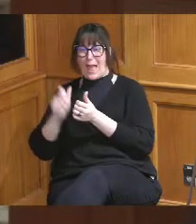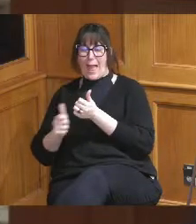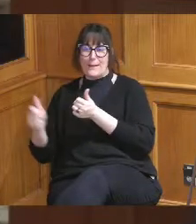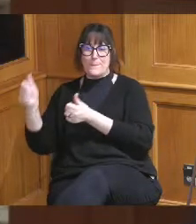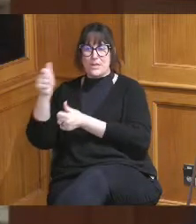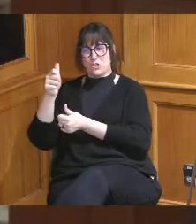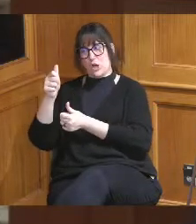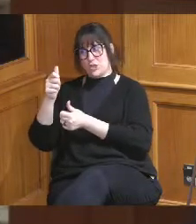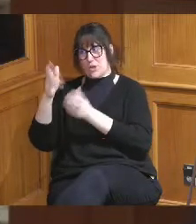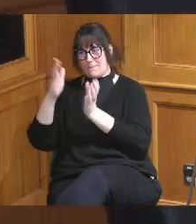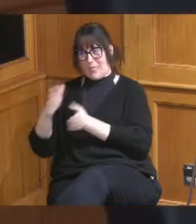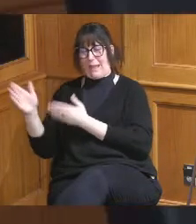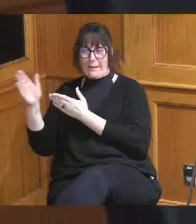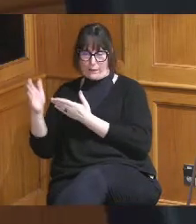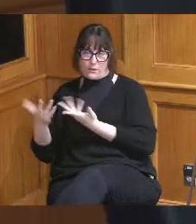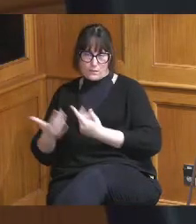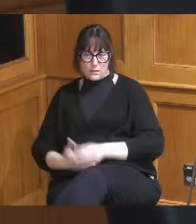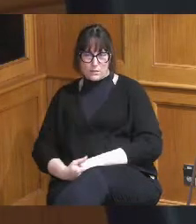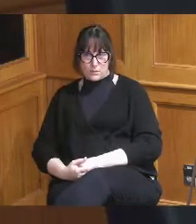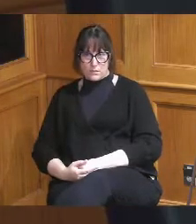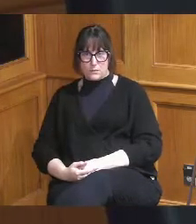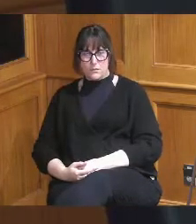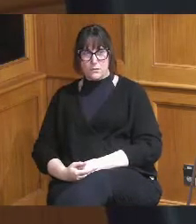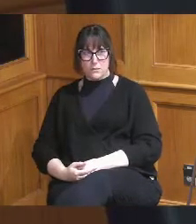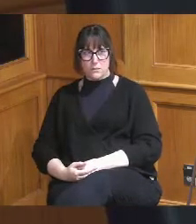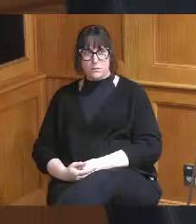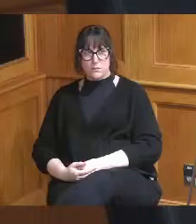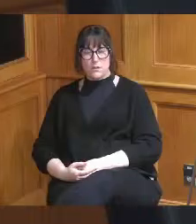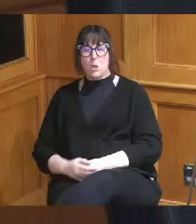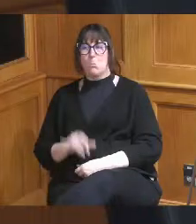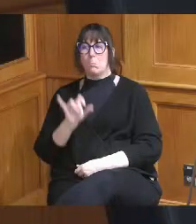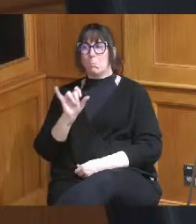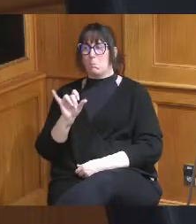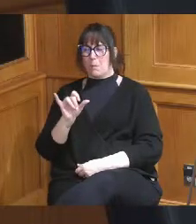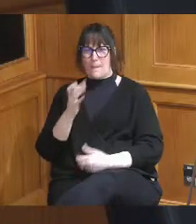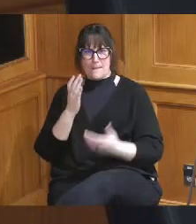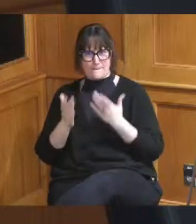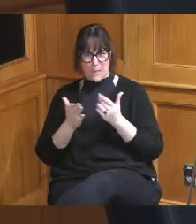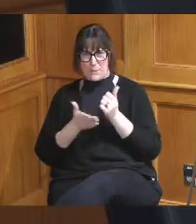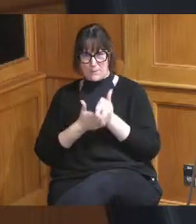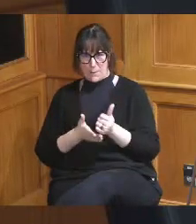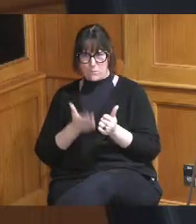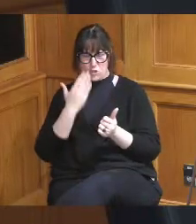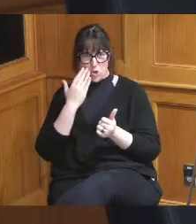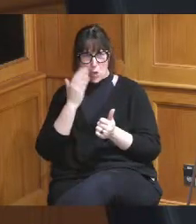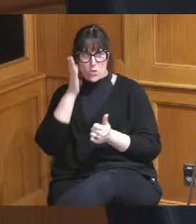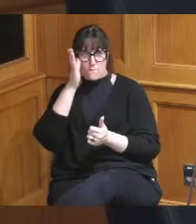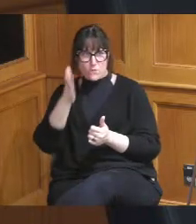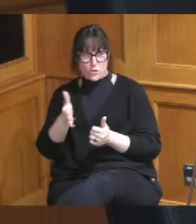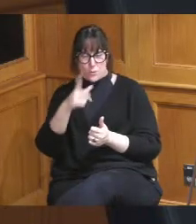okay yeah it it might be helpful in the future include that since this this very high number